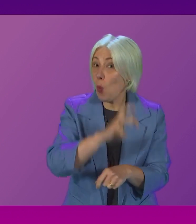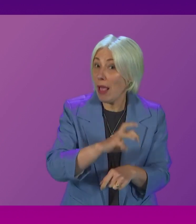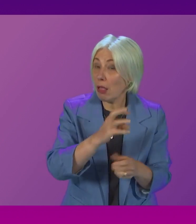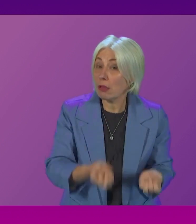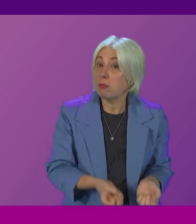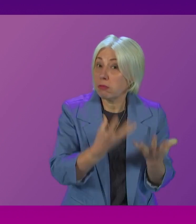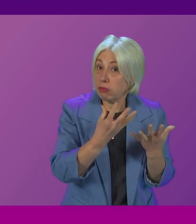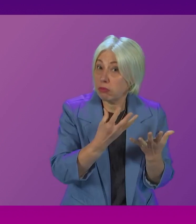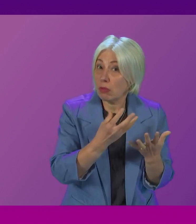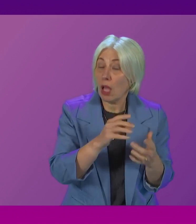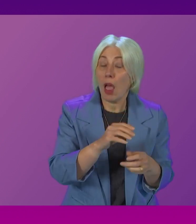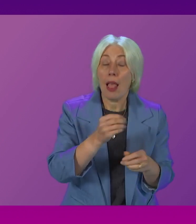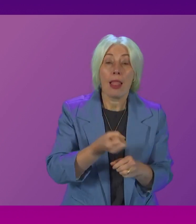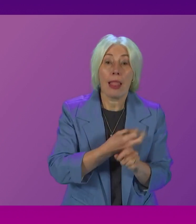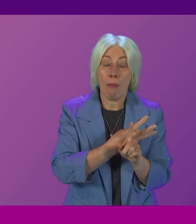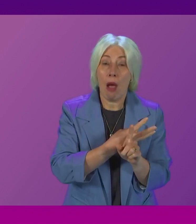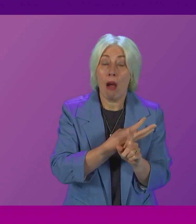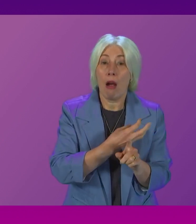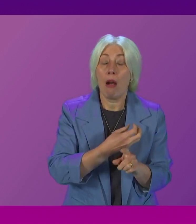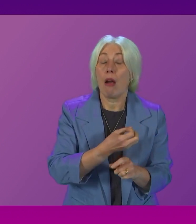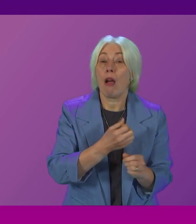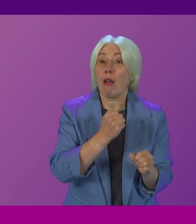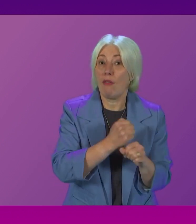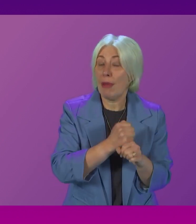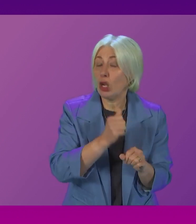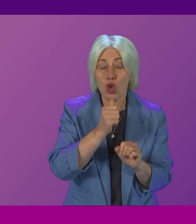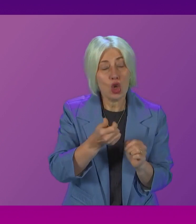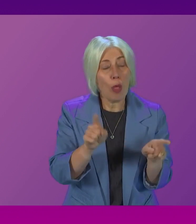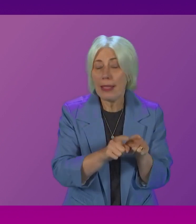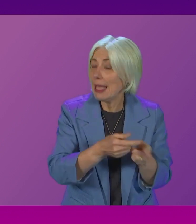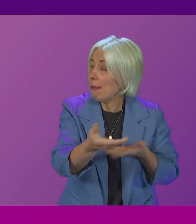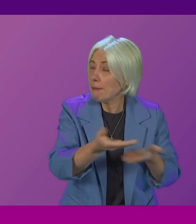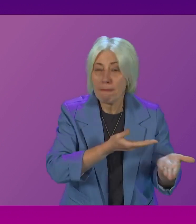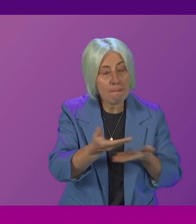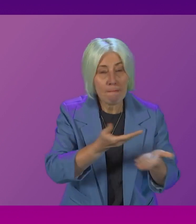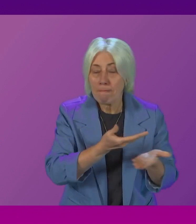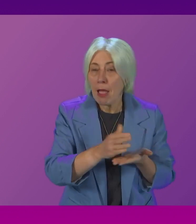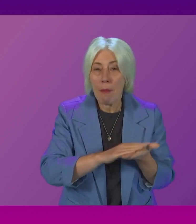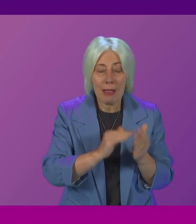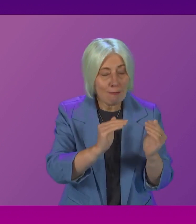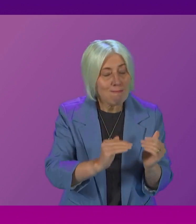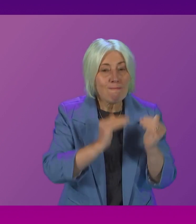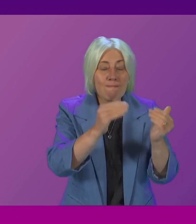government, because the negotiations that led to a higher pay offer have not taken place there as